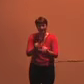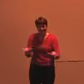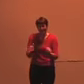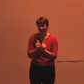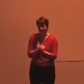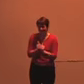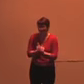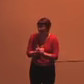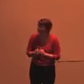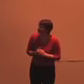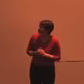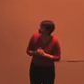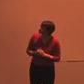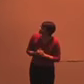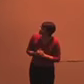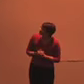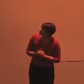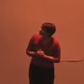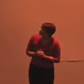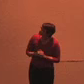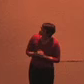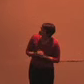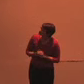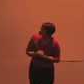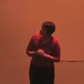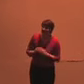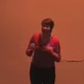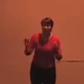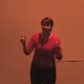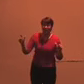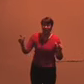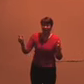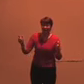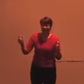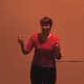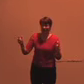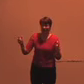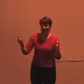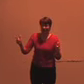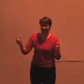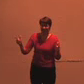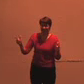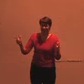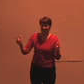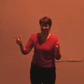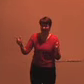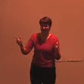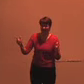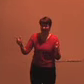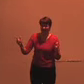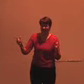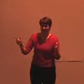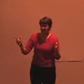And this is a view from the small box. You can see this is a small box and the middle box